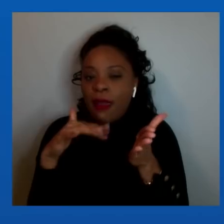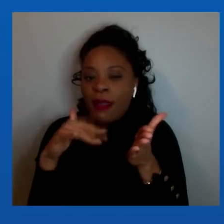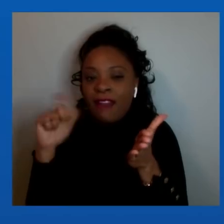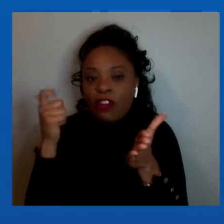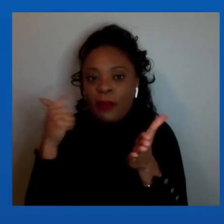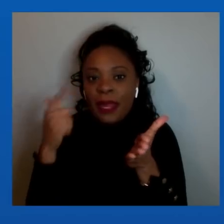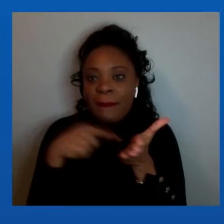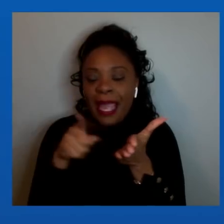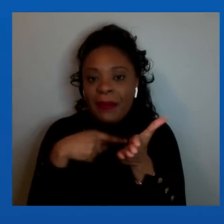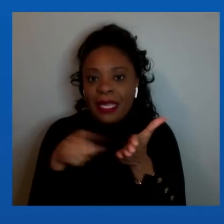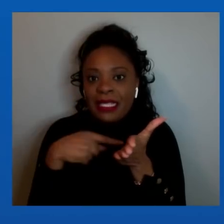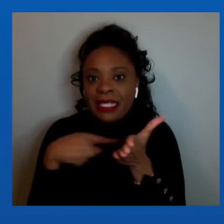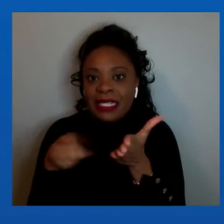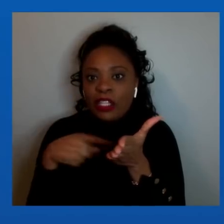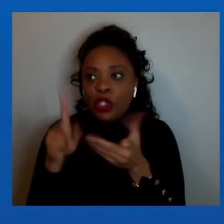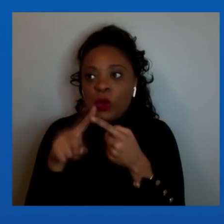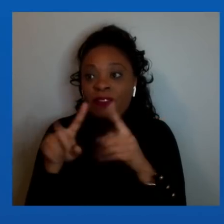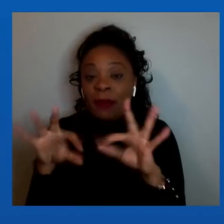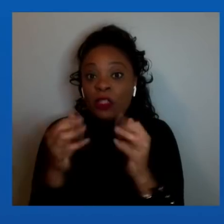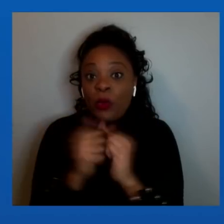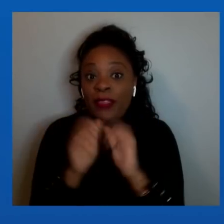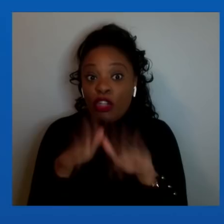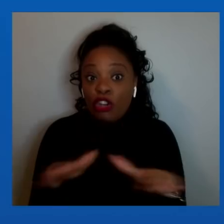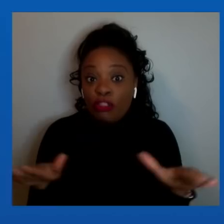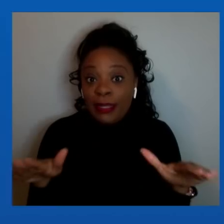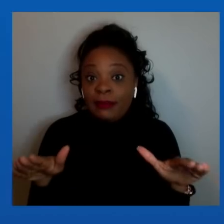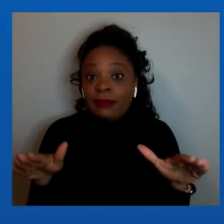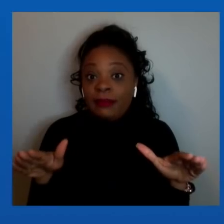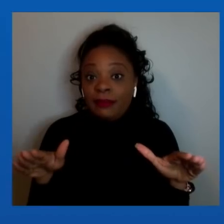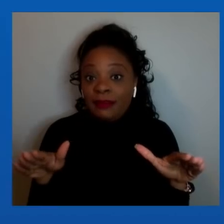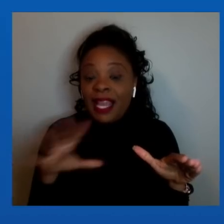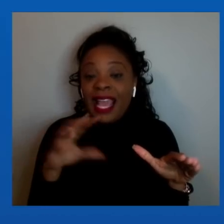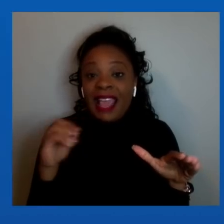to families with kids, and they've found that the money is linked